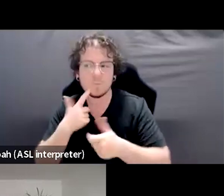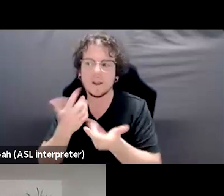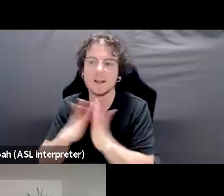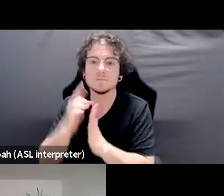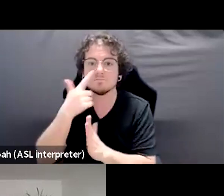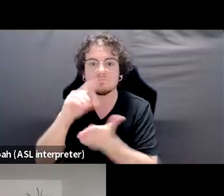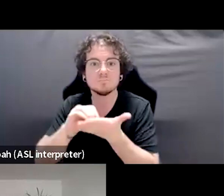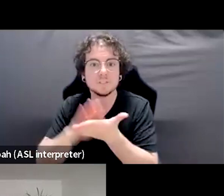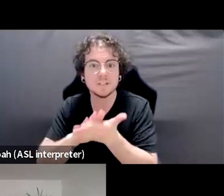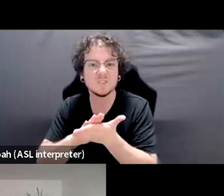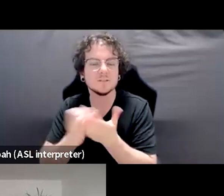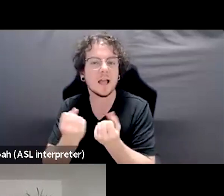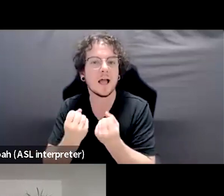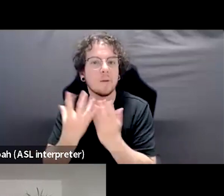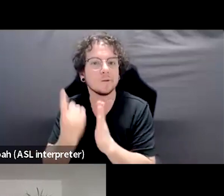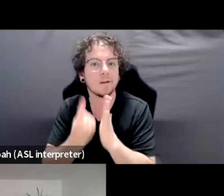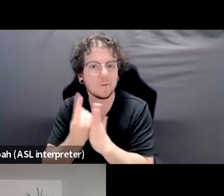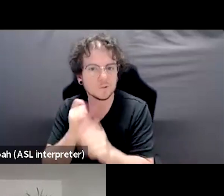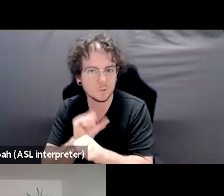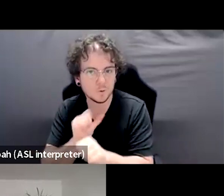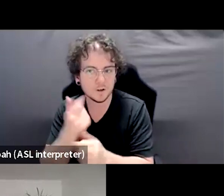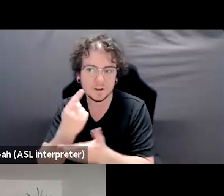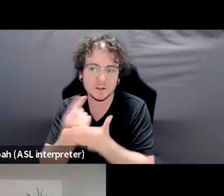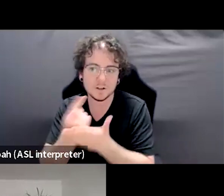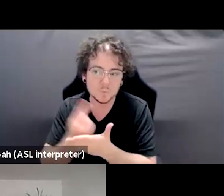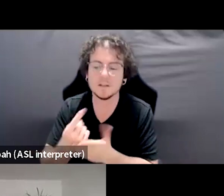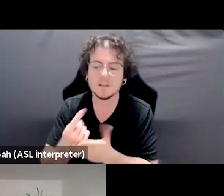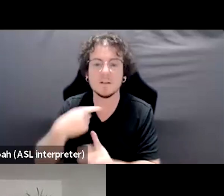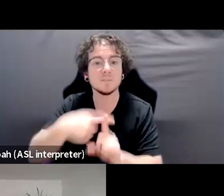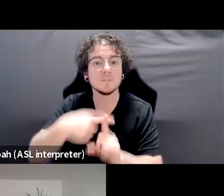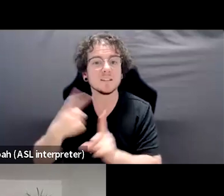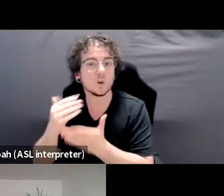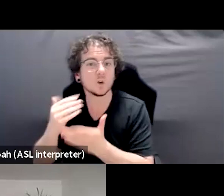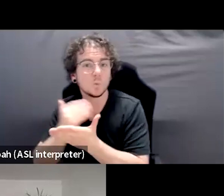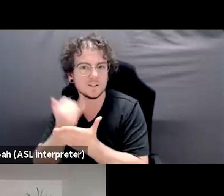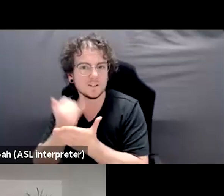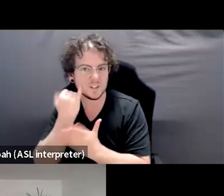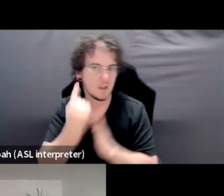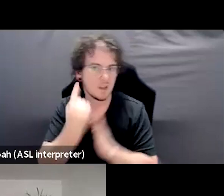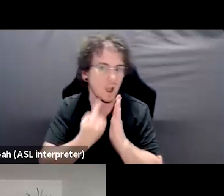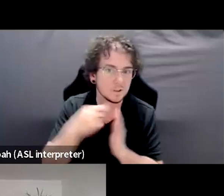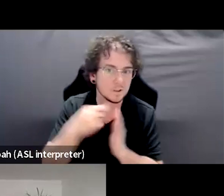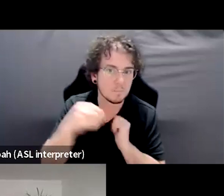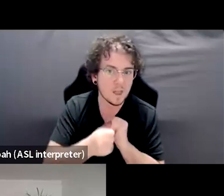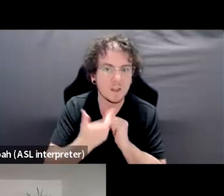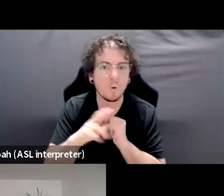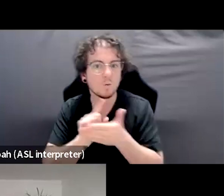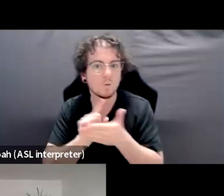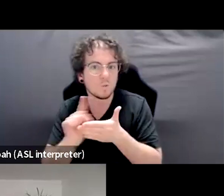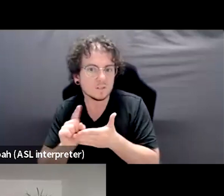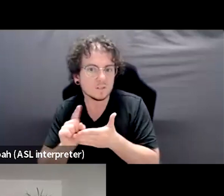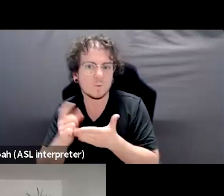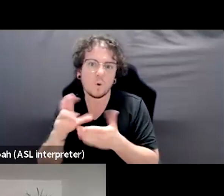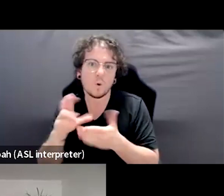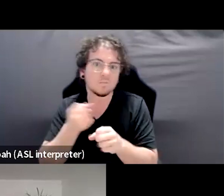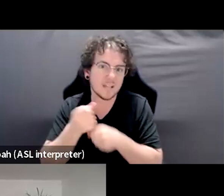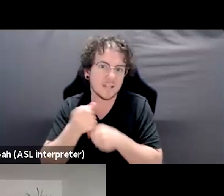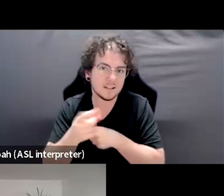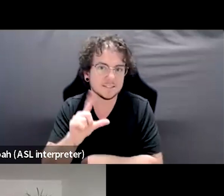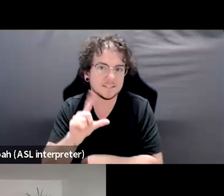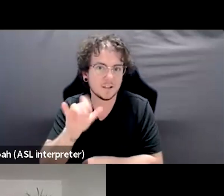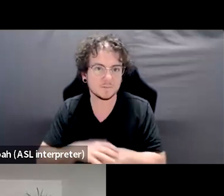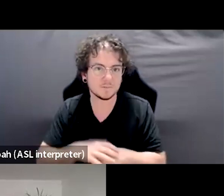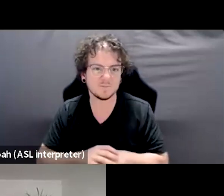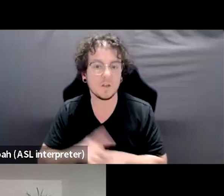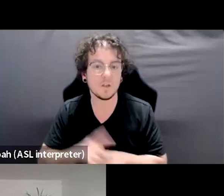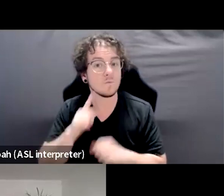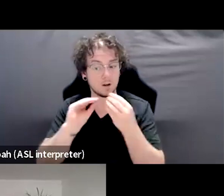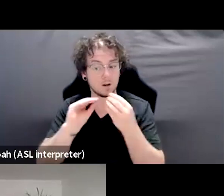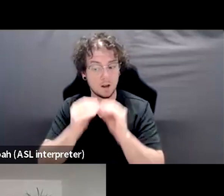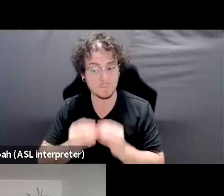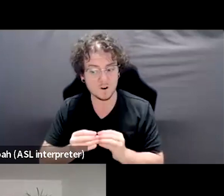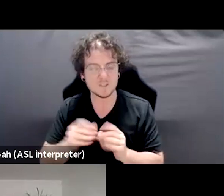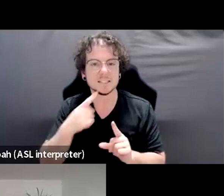got, whether it was hourly or salaried. However, I will say that just in terms of numbers, it was 81%